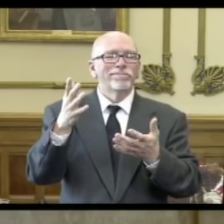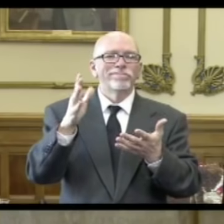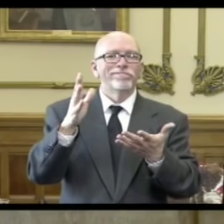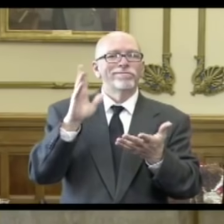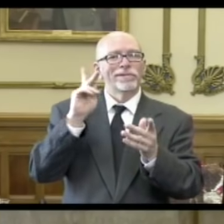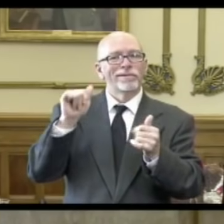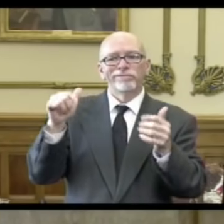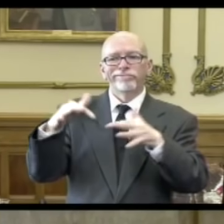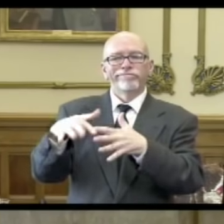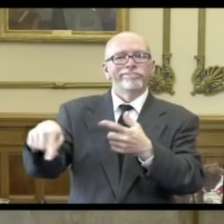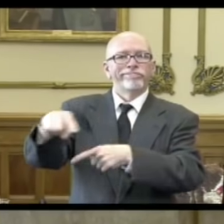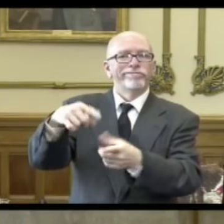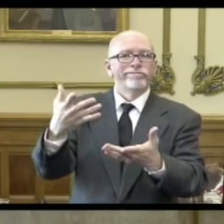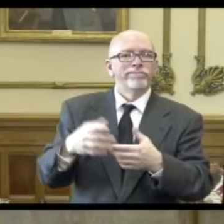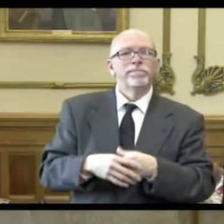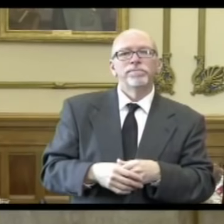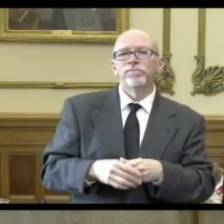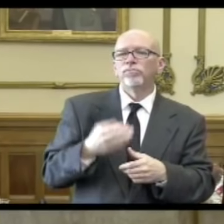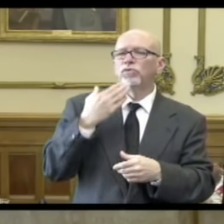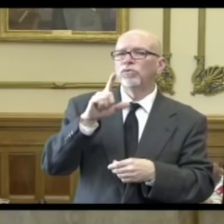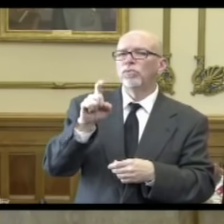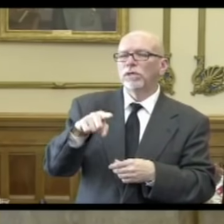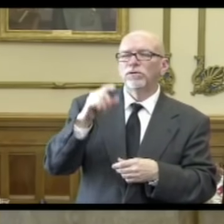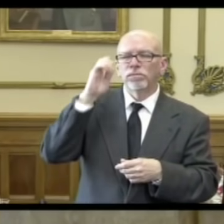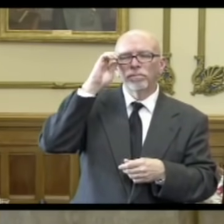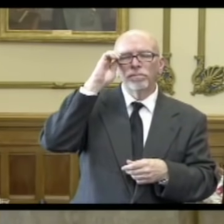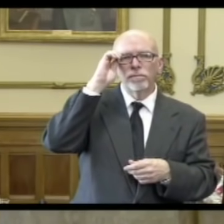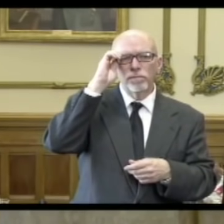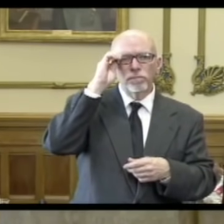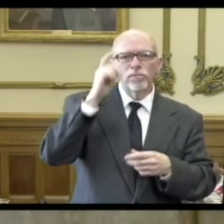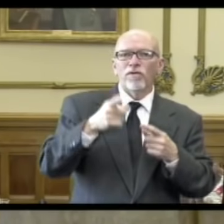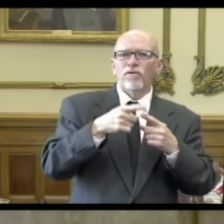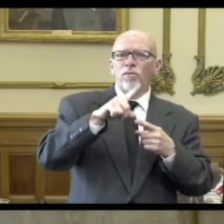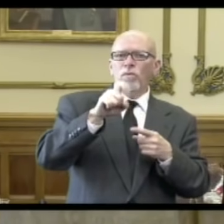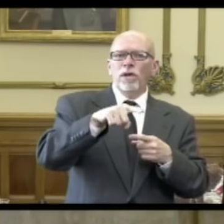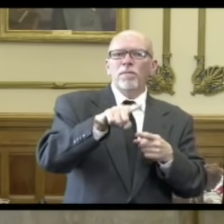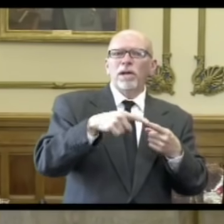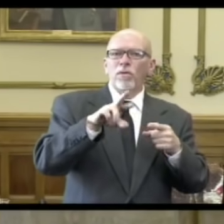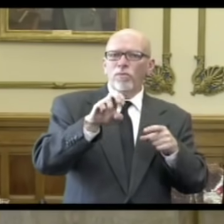DO AND IF SO HOW CAN WE PREVENT THE SPREAD OF THE PLACES LIKE GROCERY STORES WHERE THEY MIGHT BE HANDLING THE BALL.